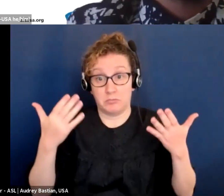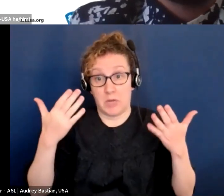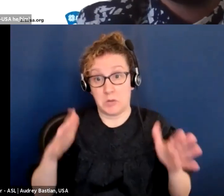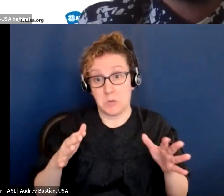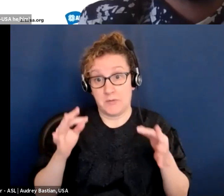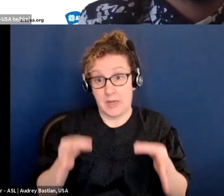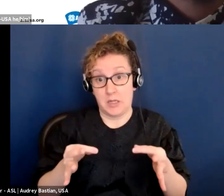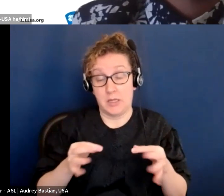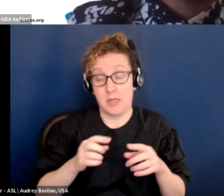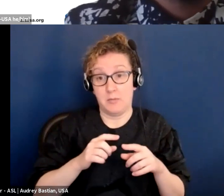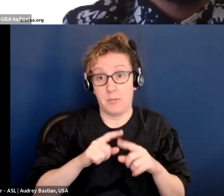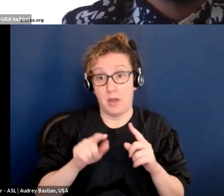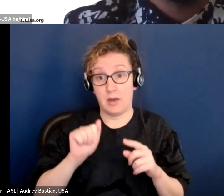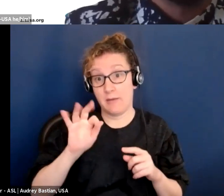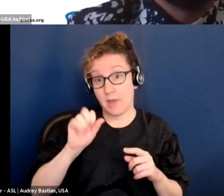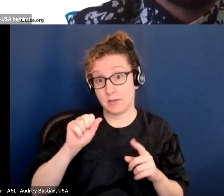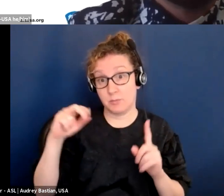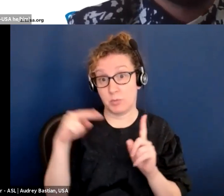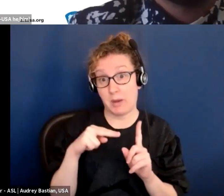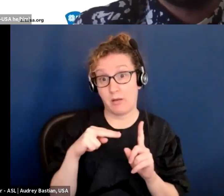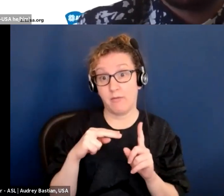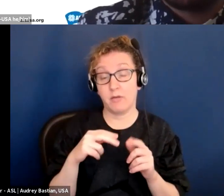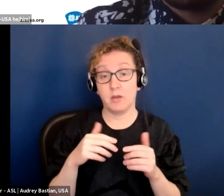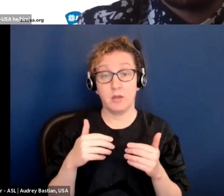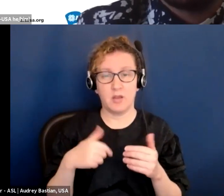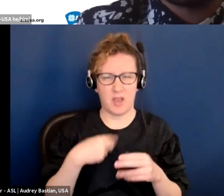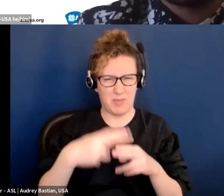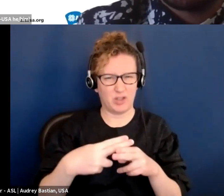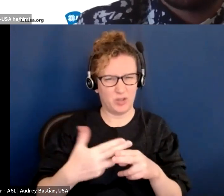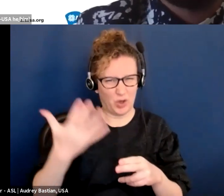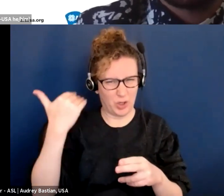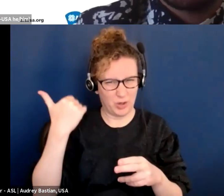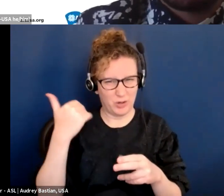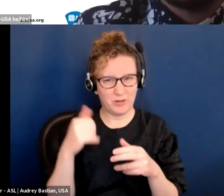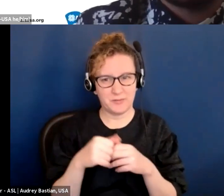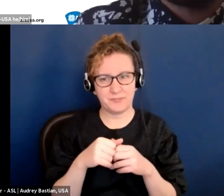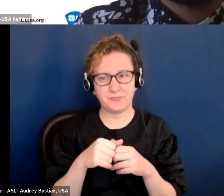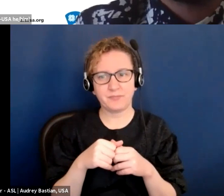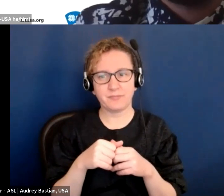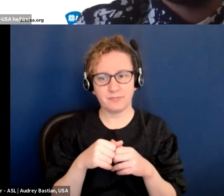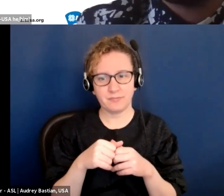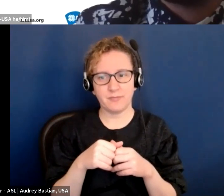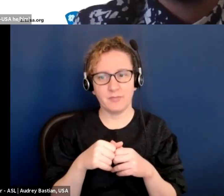but from an AFS perspective is that I mentioned earlier in this that we have a strong volunteer